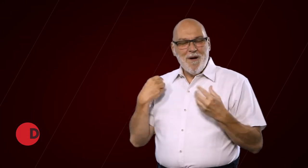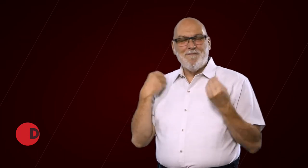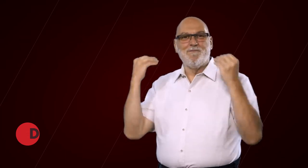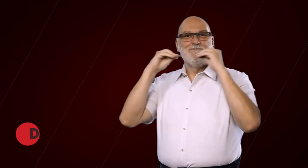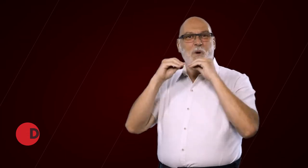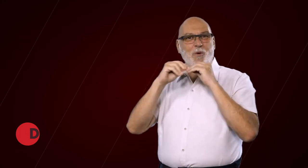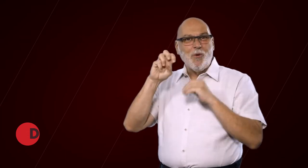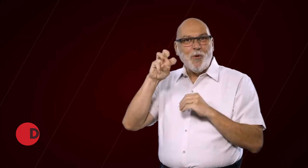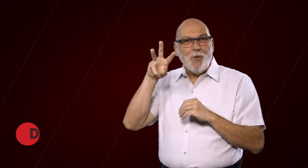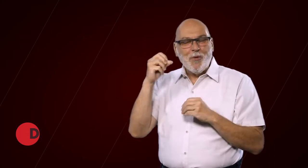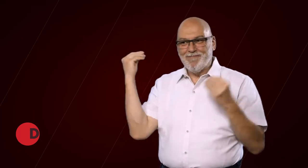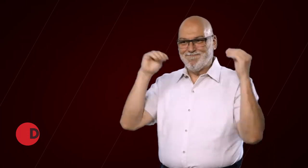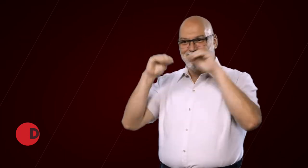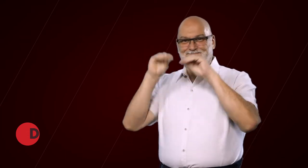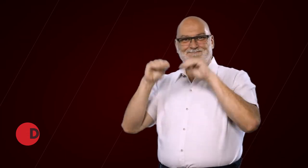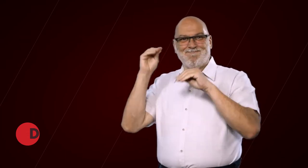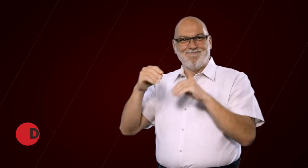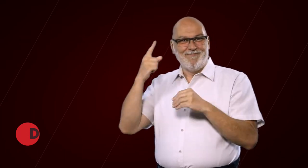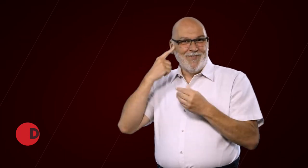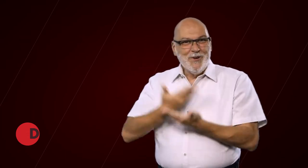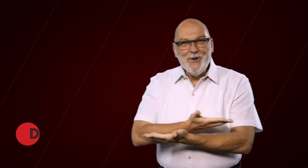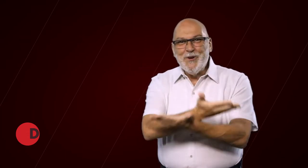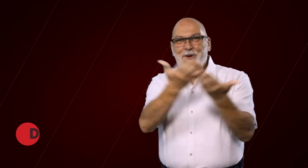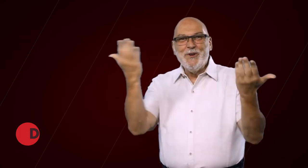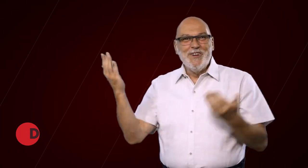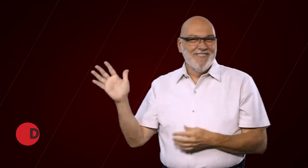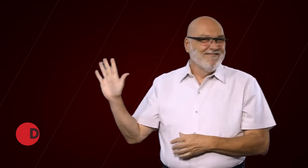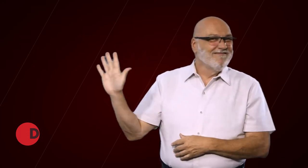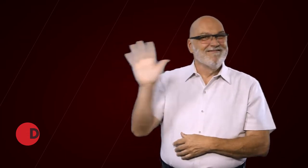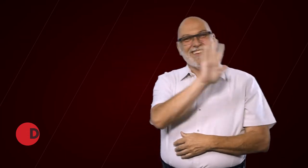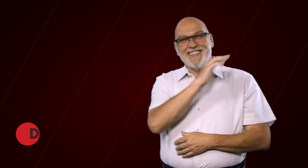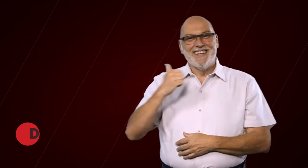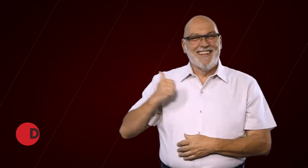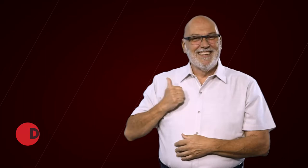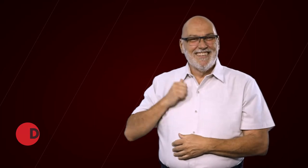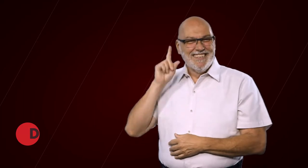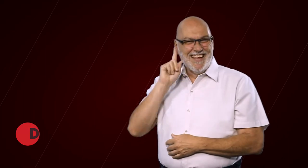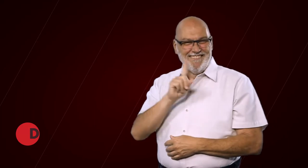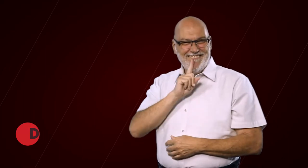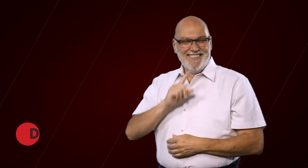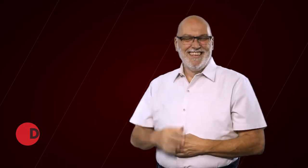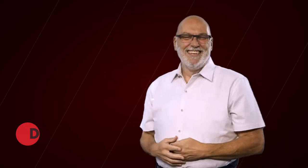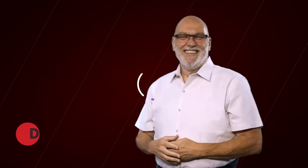Bringing alerts & news reports at intervals for all Deaf Canadians!